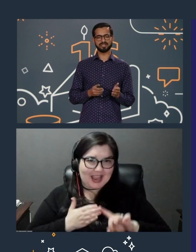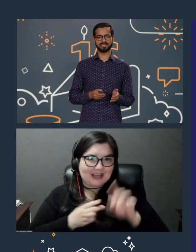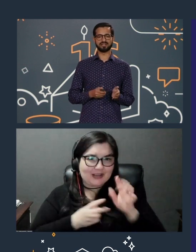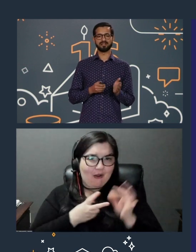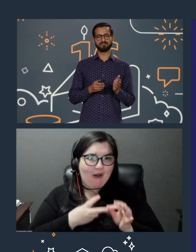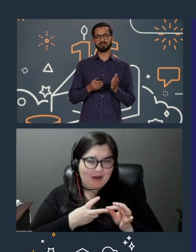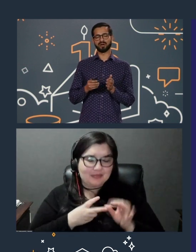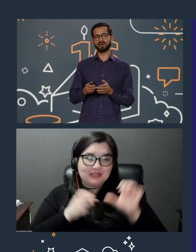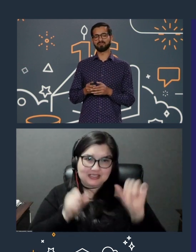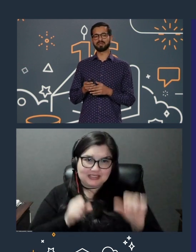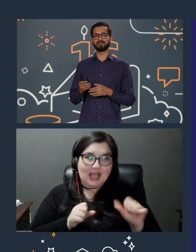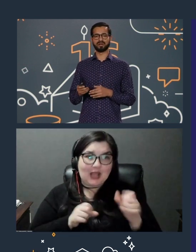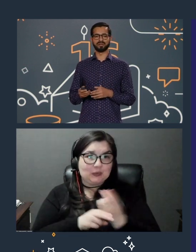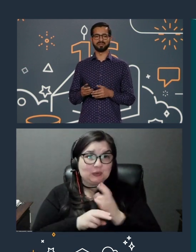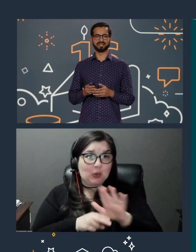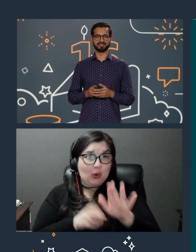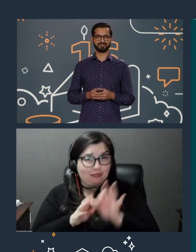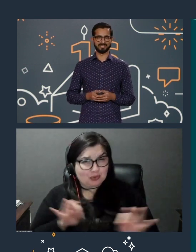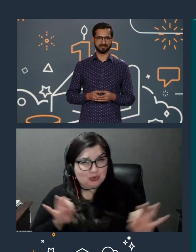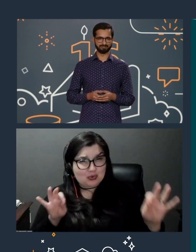data from OnPrem on to S3.